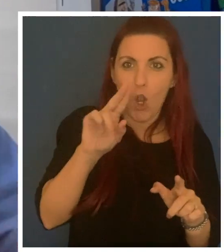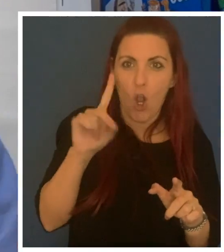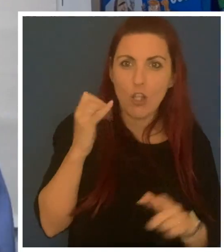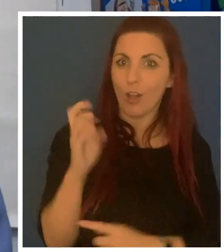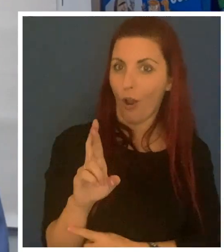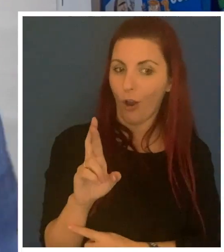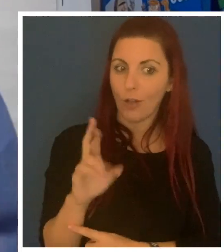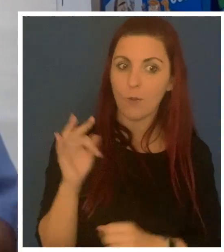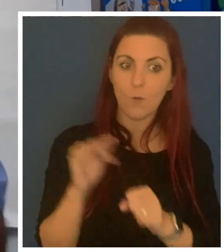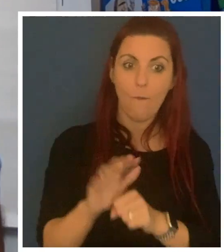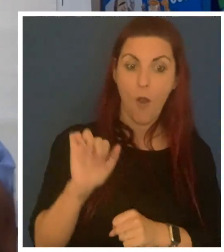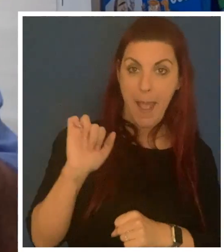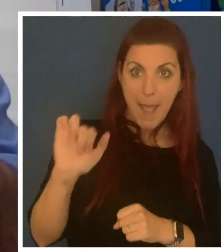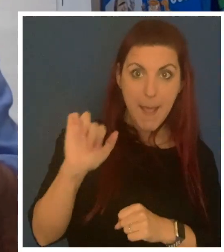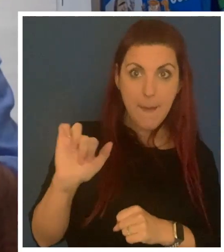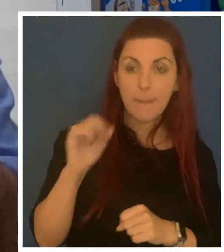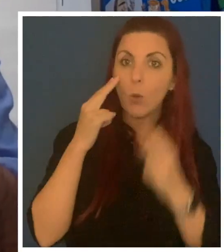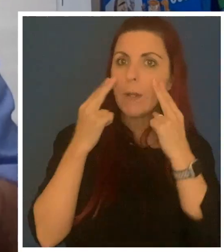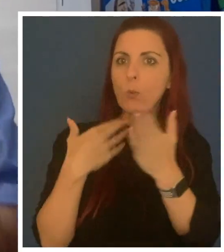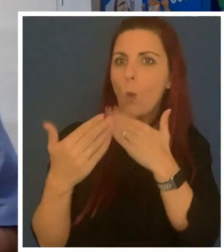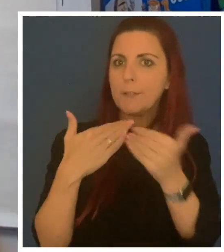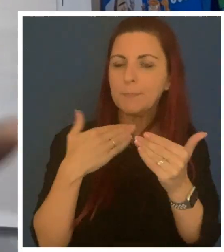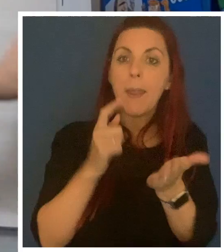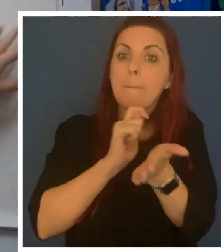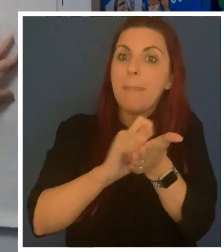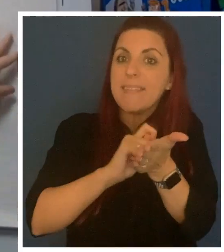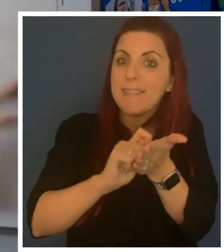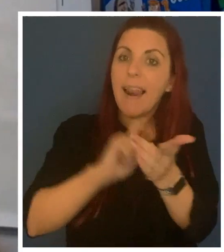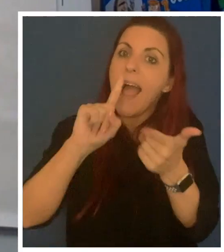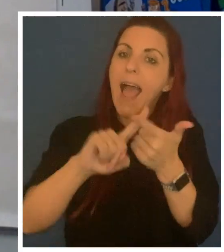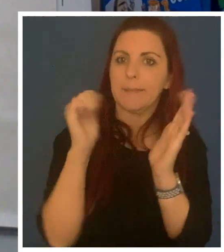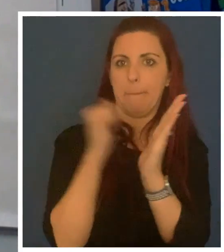And for this part you're going to need a pencil and you're going to need your paper.